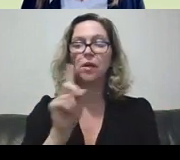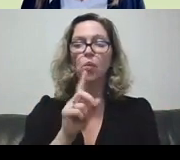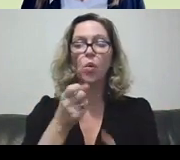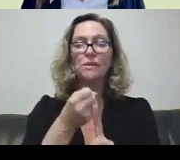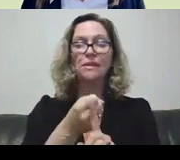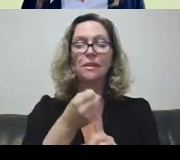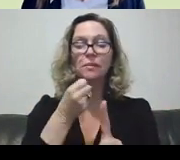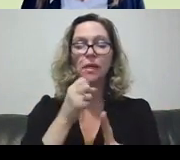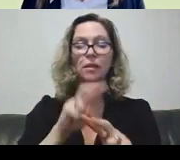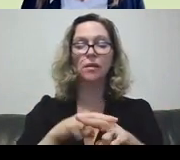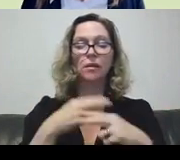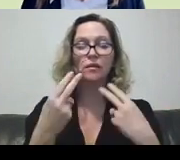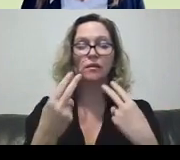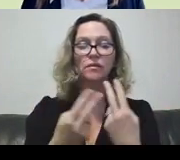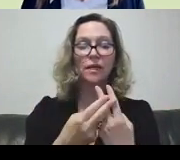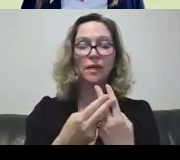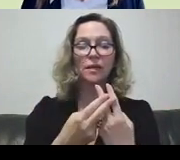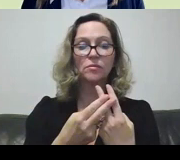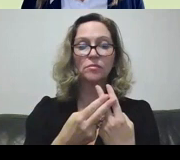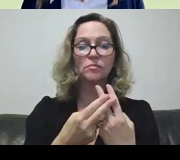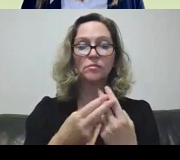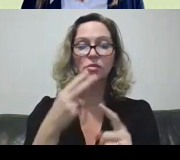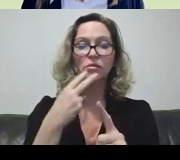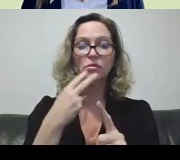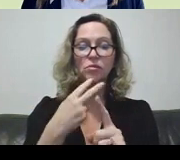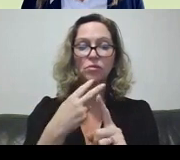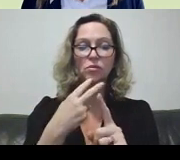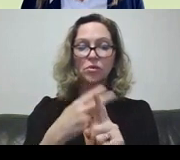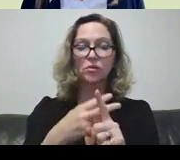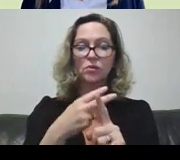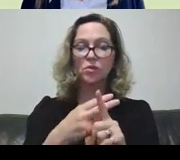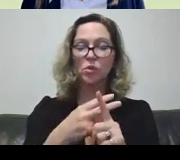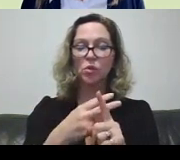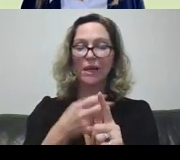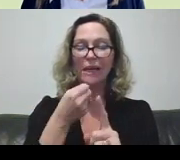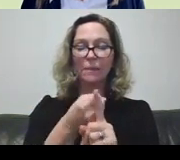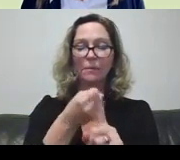review your carer and participant impact statements and consider if there's been